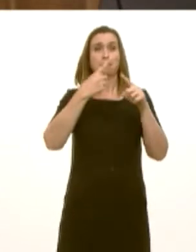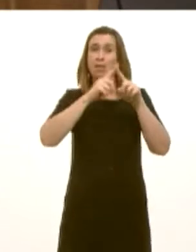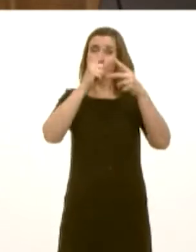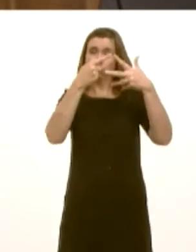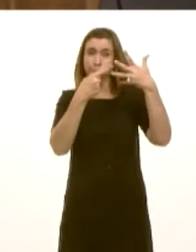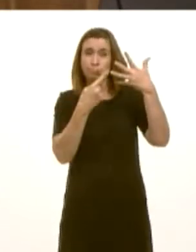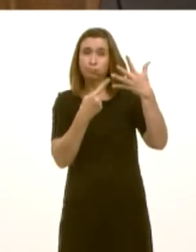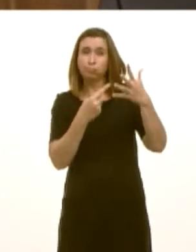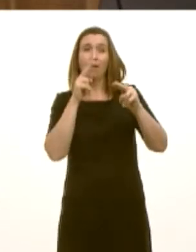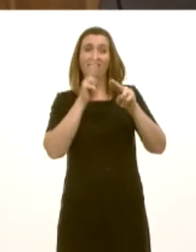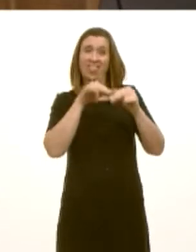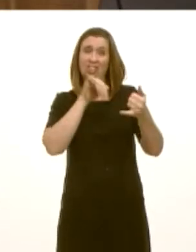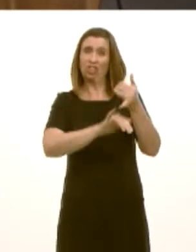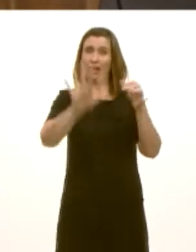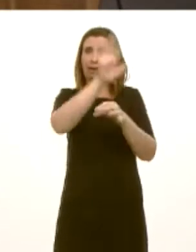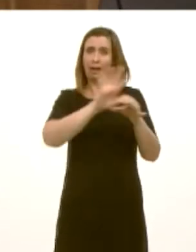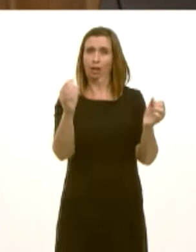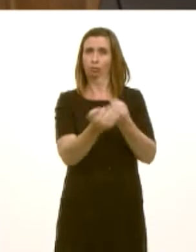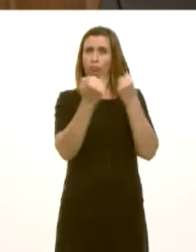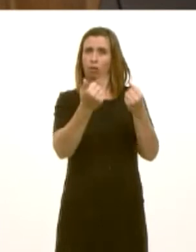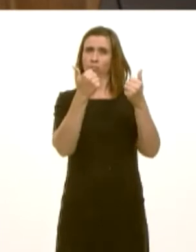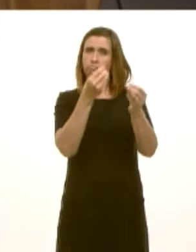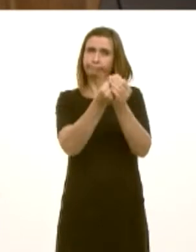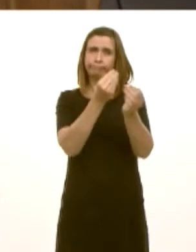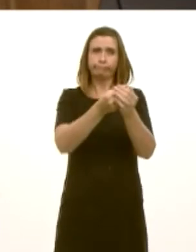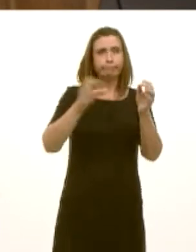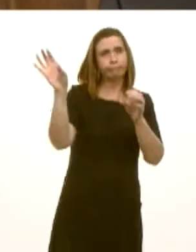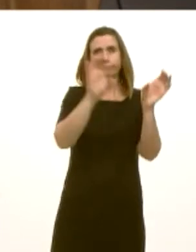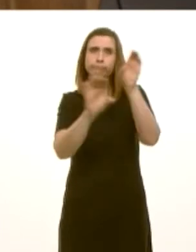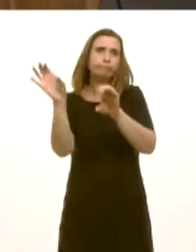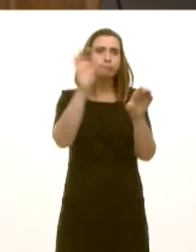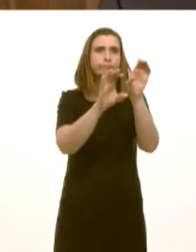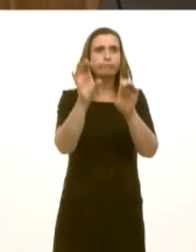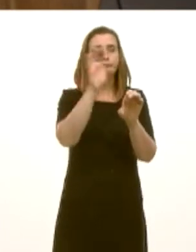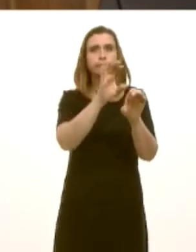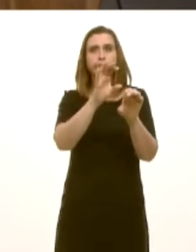I do not believe that the question of the UKís membership of the EU should be guided